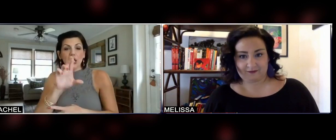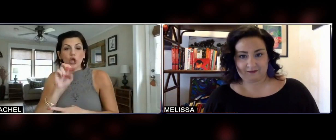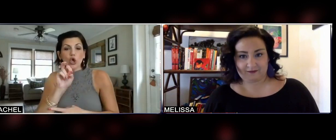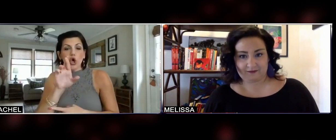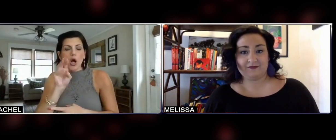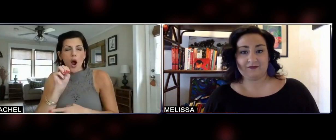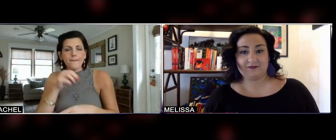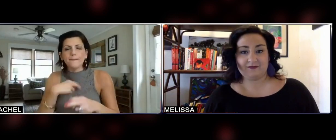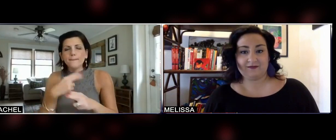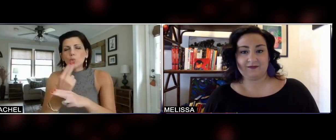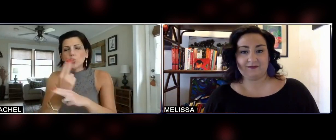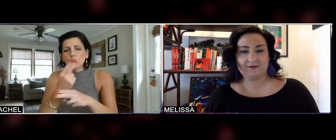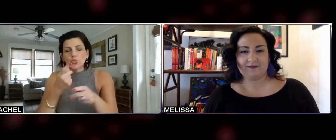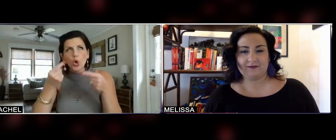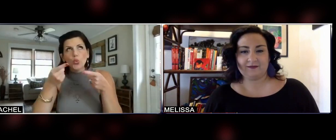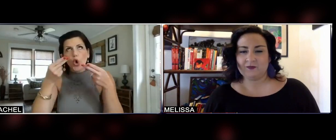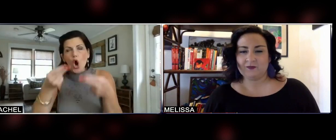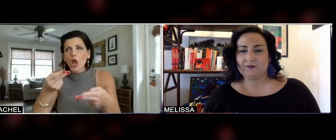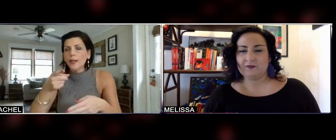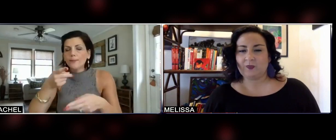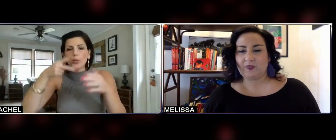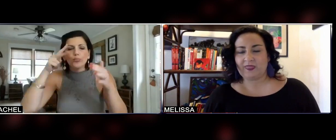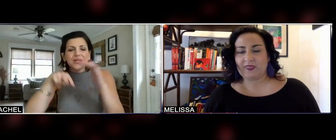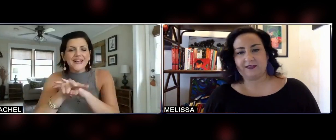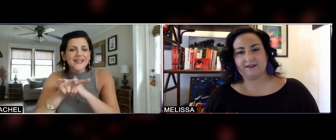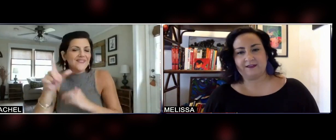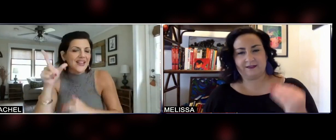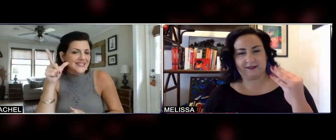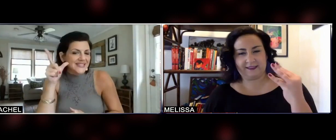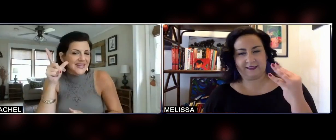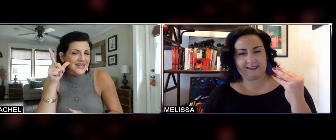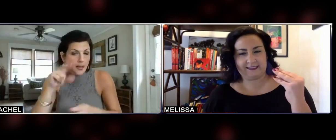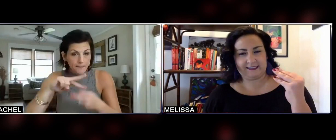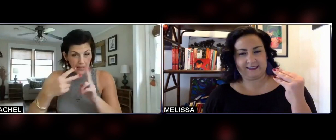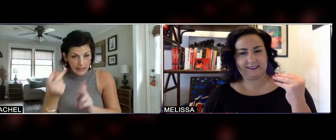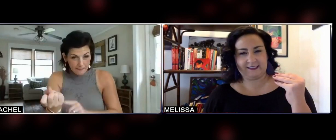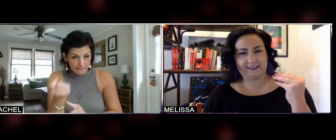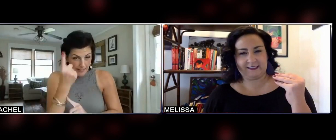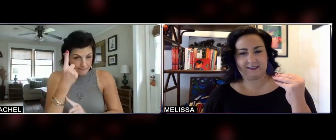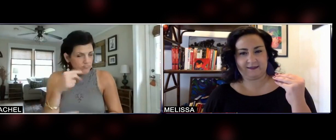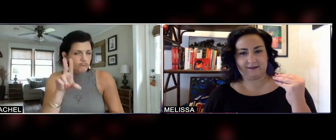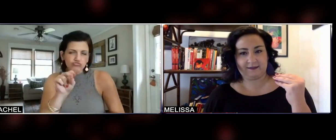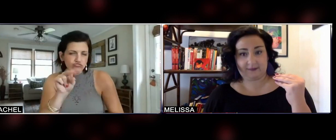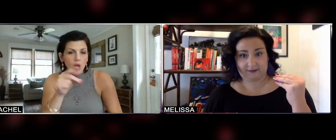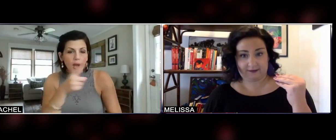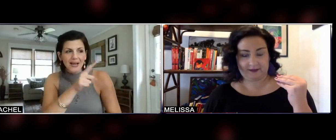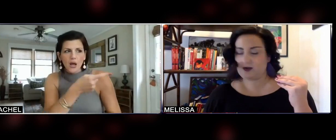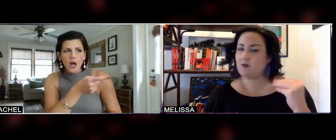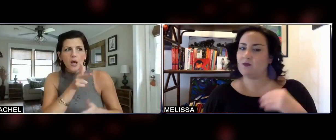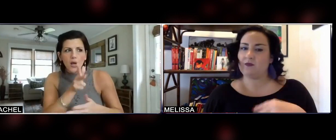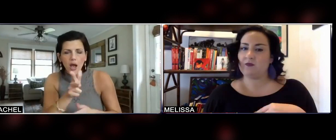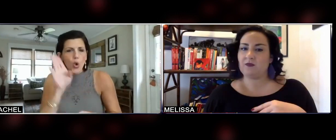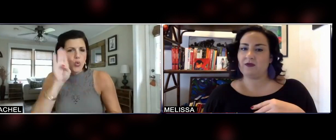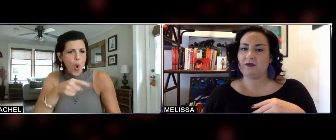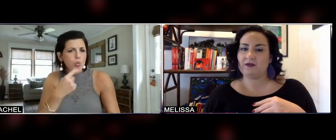I pull up to the intercom and I used what you call "predictive listening". It doesn't respond to everything you say,